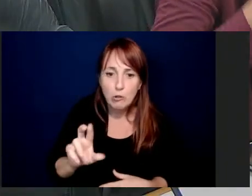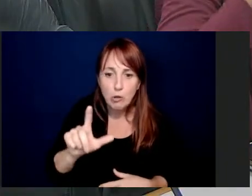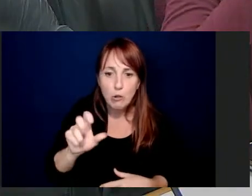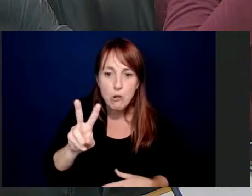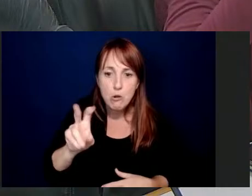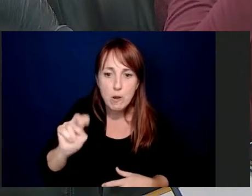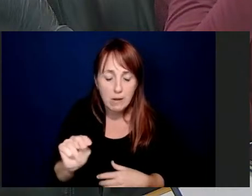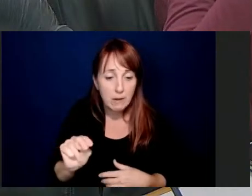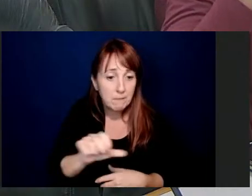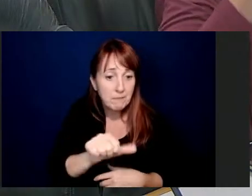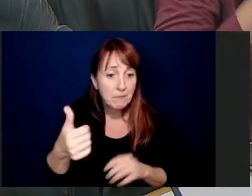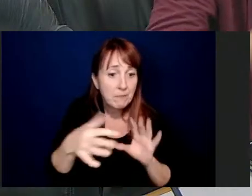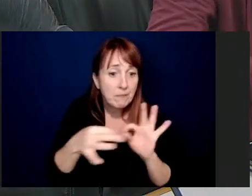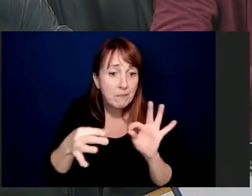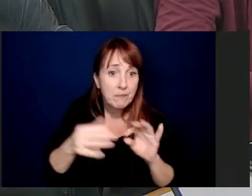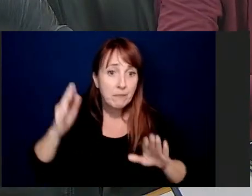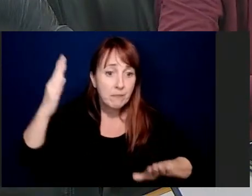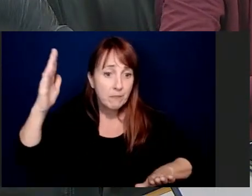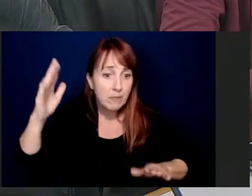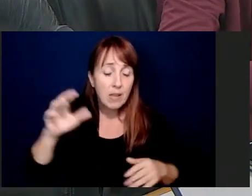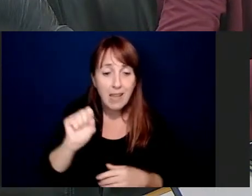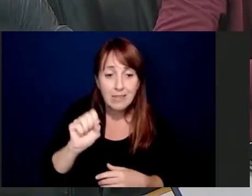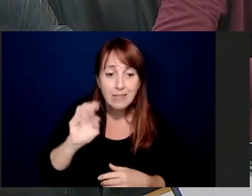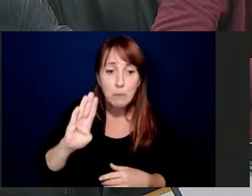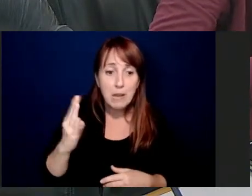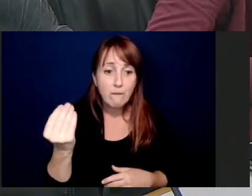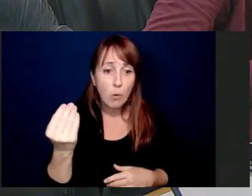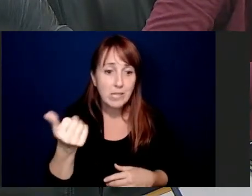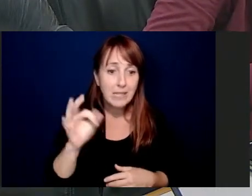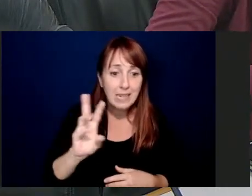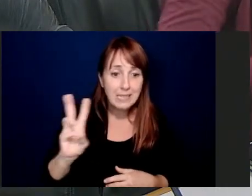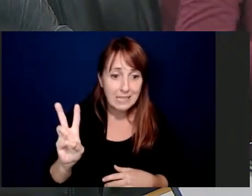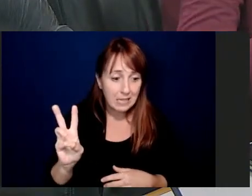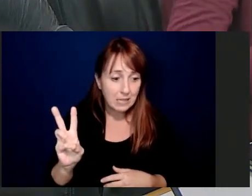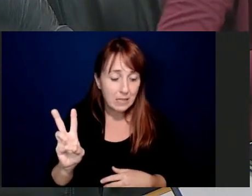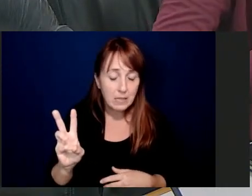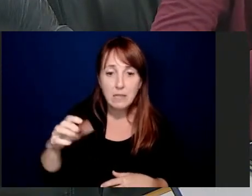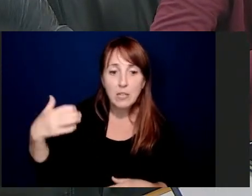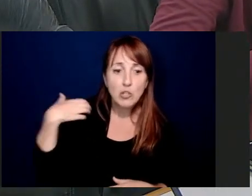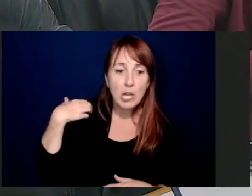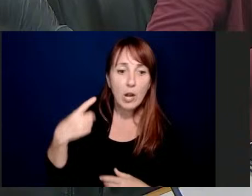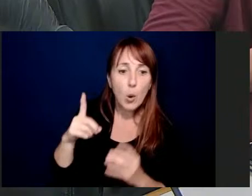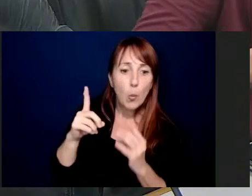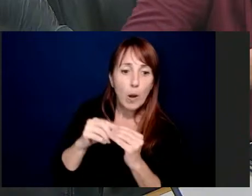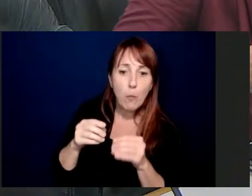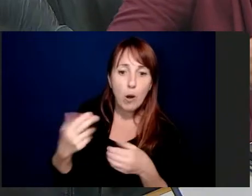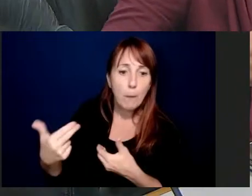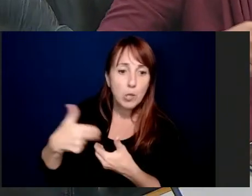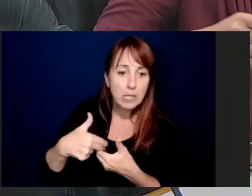Anybody else wishing to testify on SB 1496 Chair? We have one more participant on Zoom.